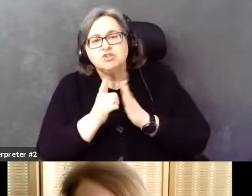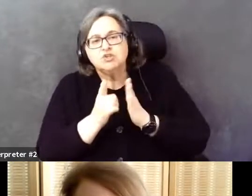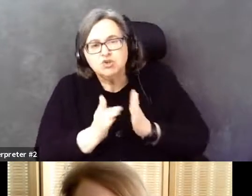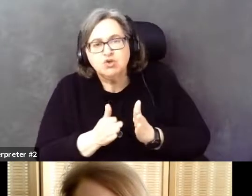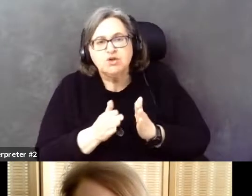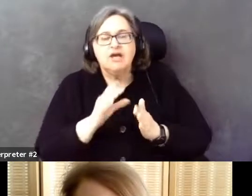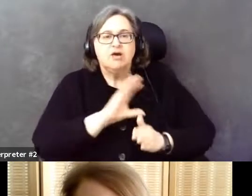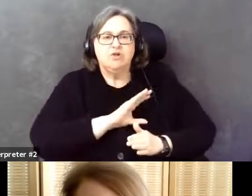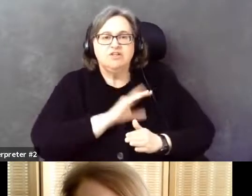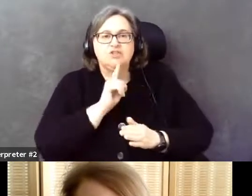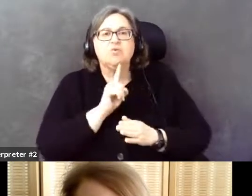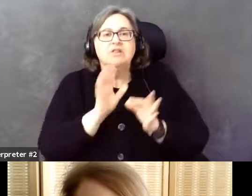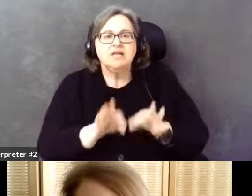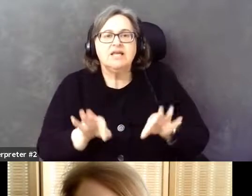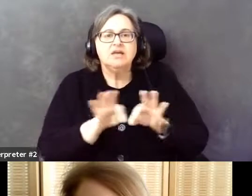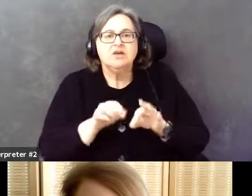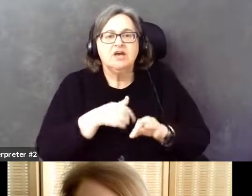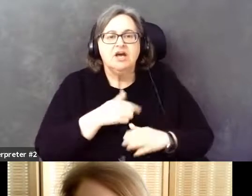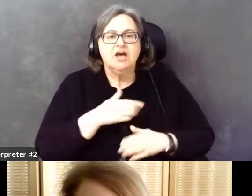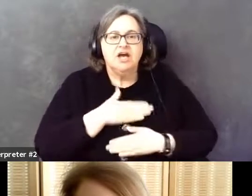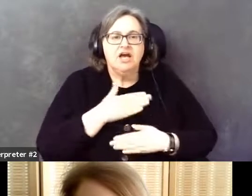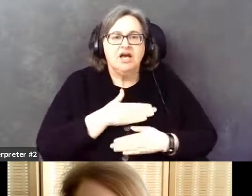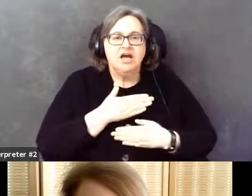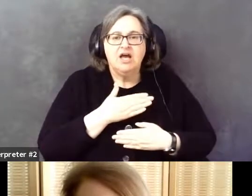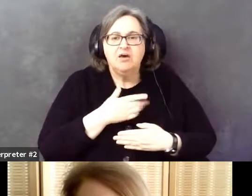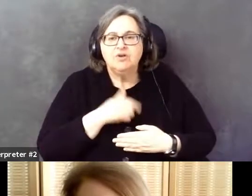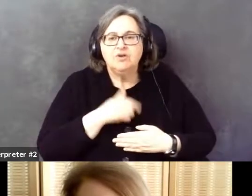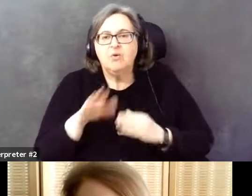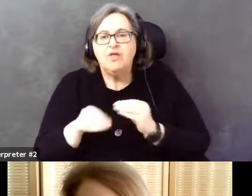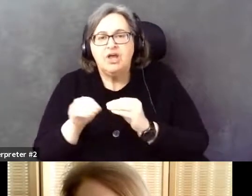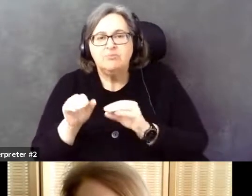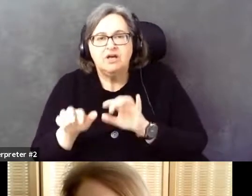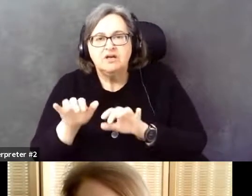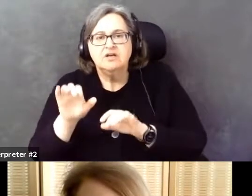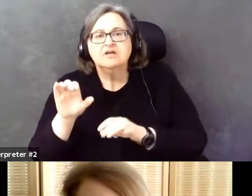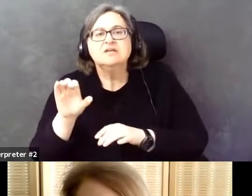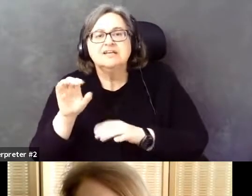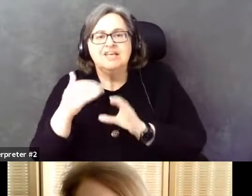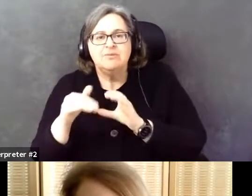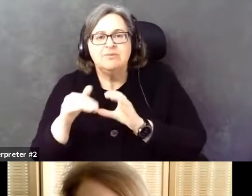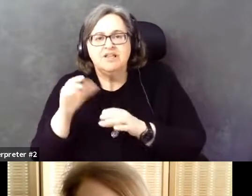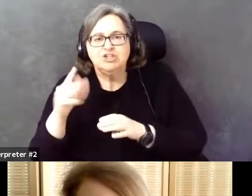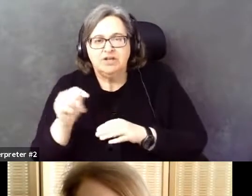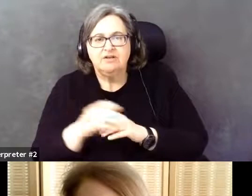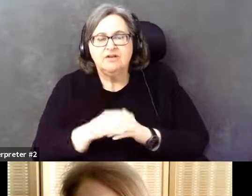key at the level. I'm happy that I put my address -- e-mail address into the chat. If you have specific questions,